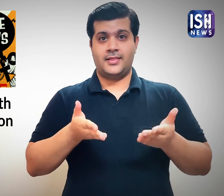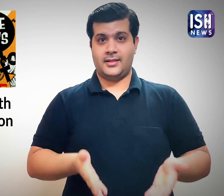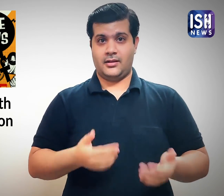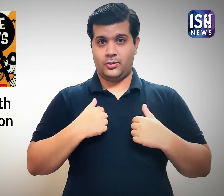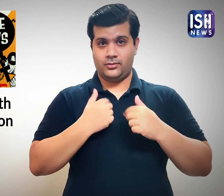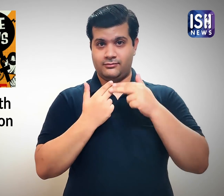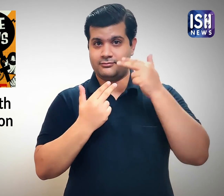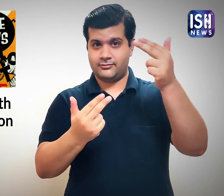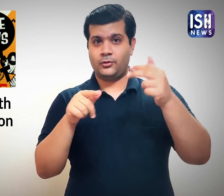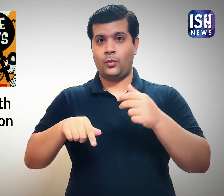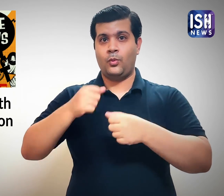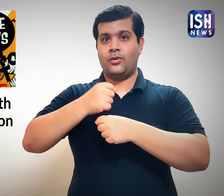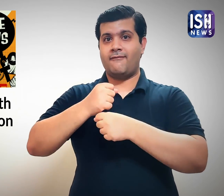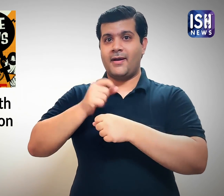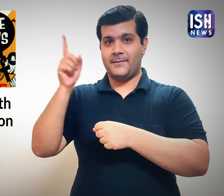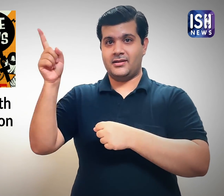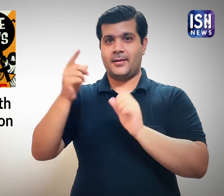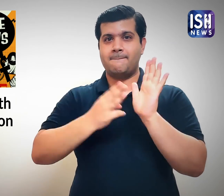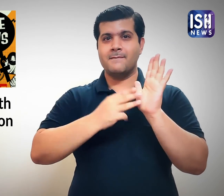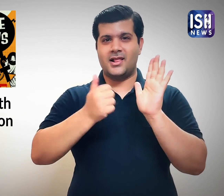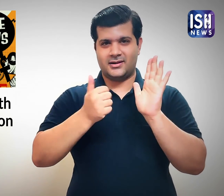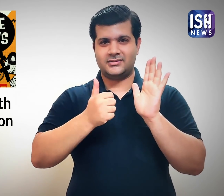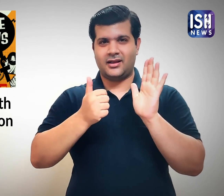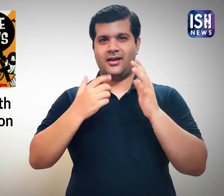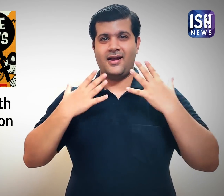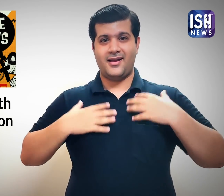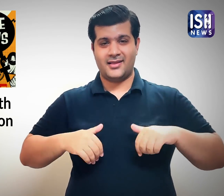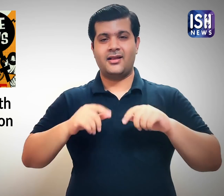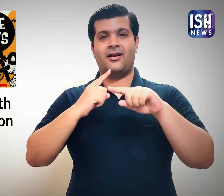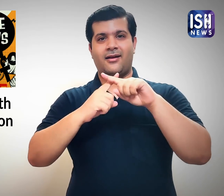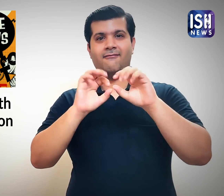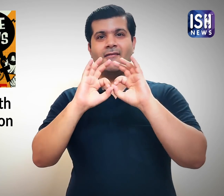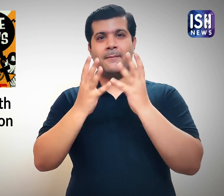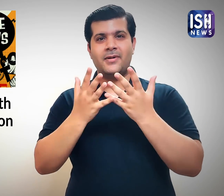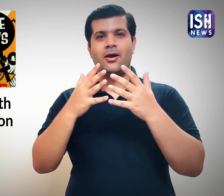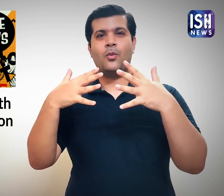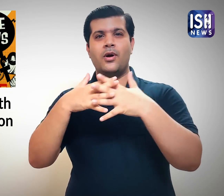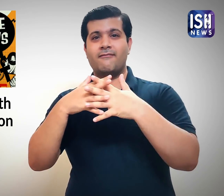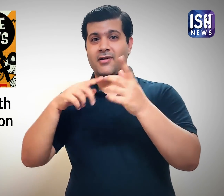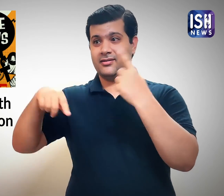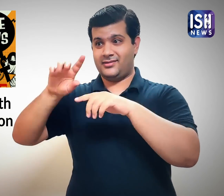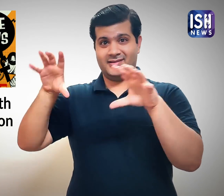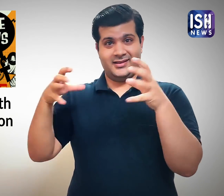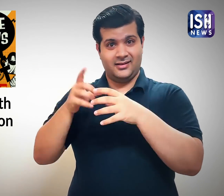Now let tell you the Ministry of Health Family Welfare's